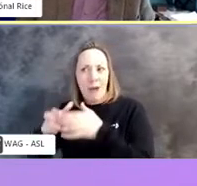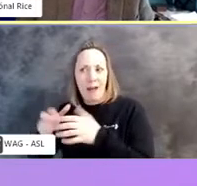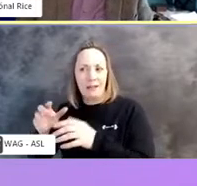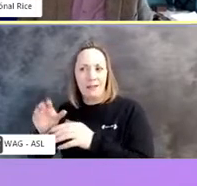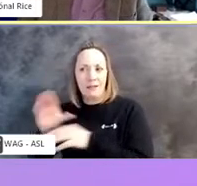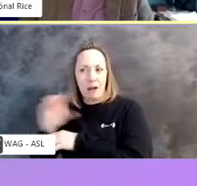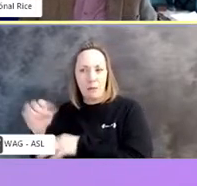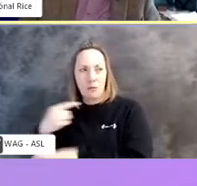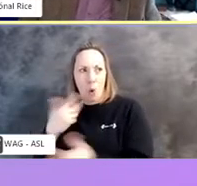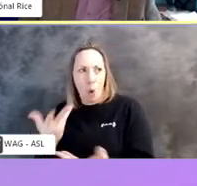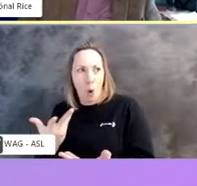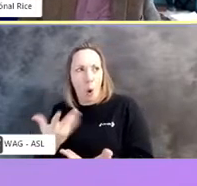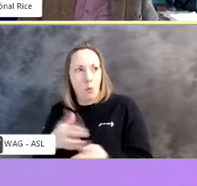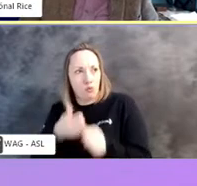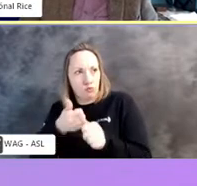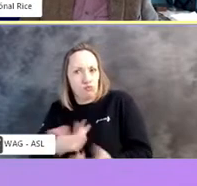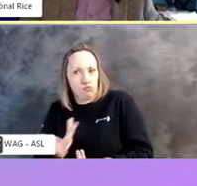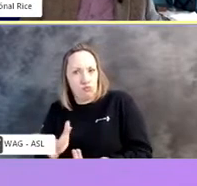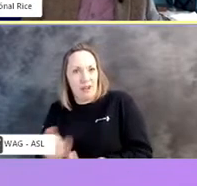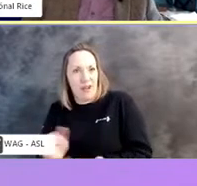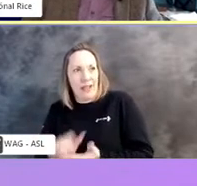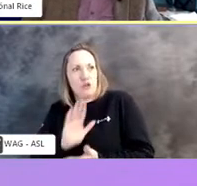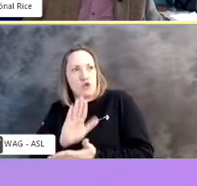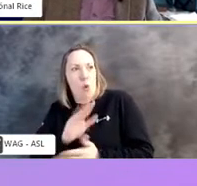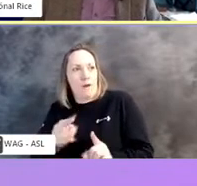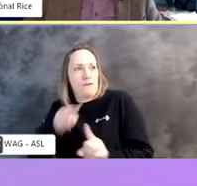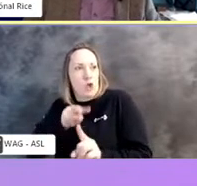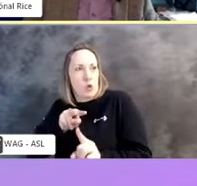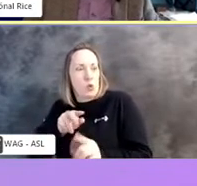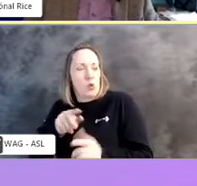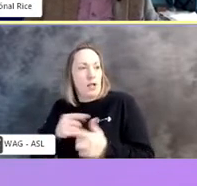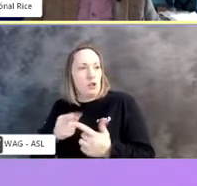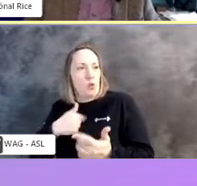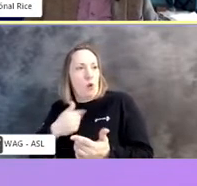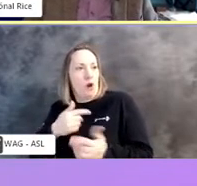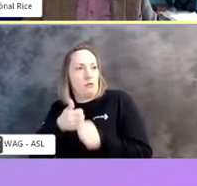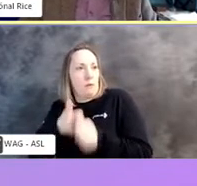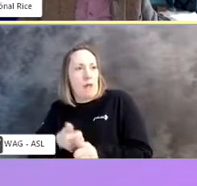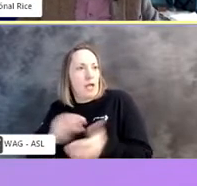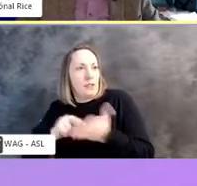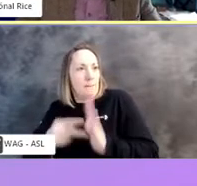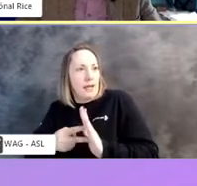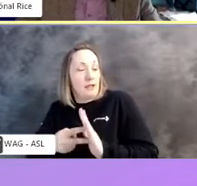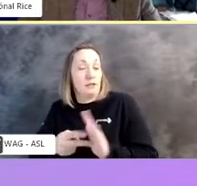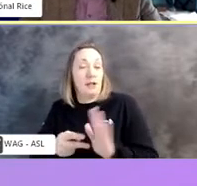are going to get into conflict with web design agencies and large contractors for government bodies who were